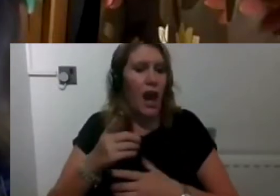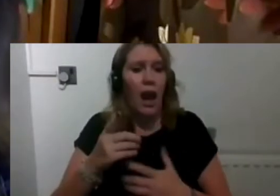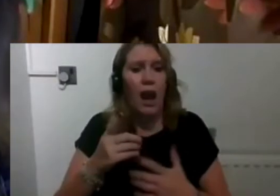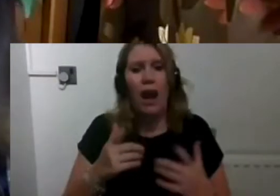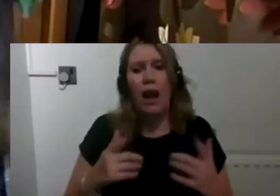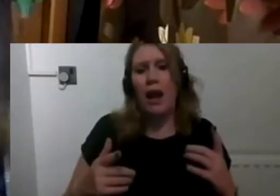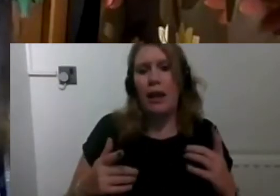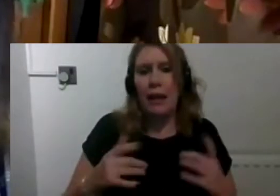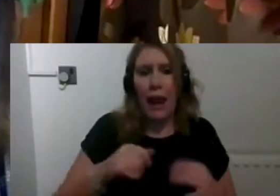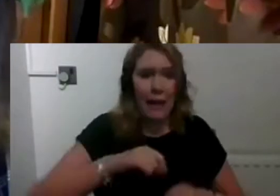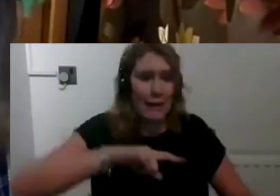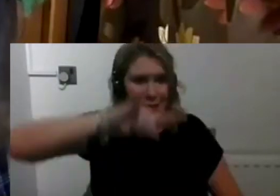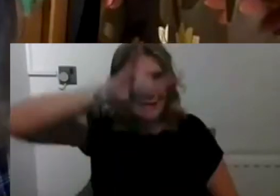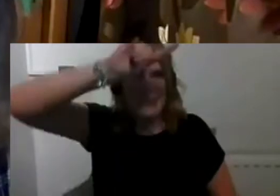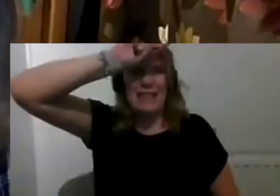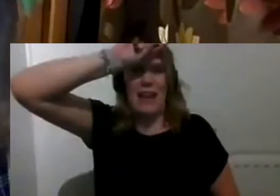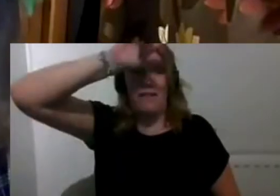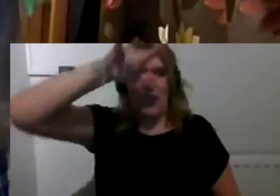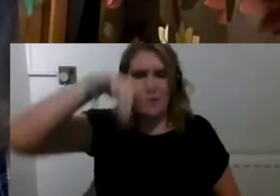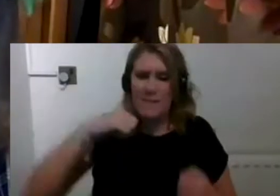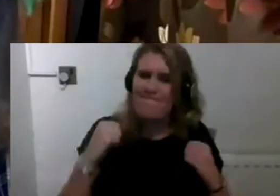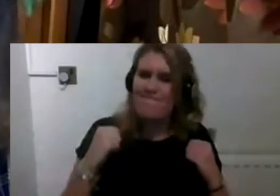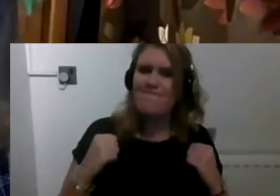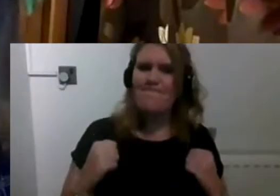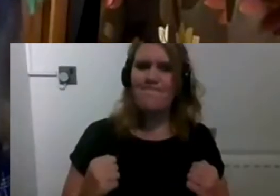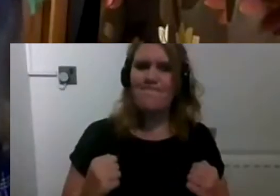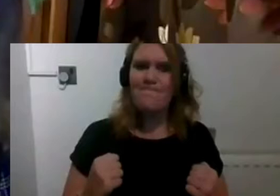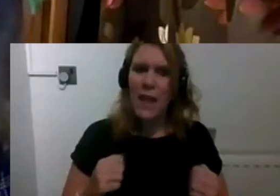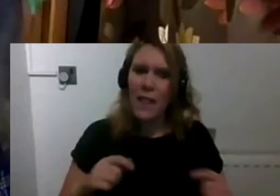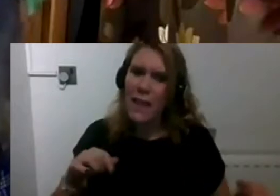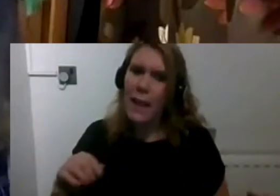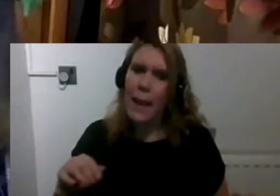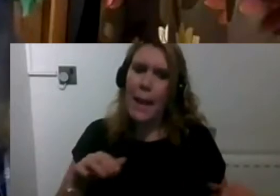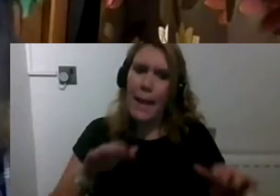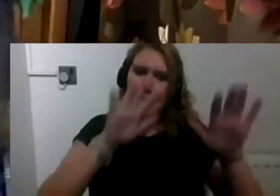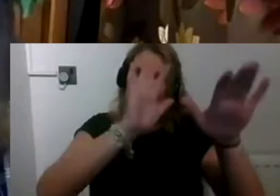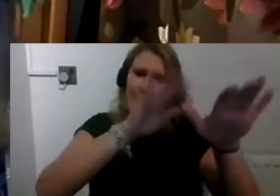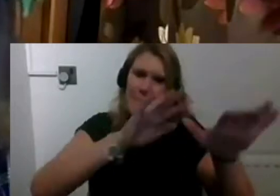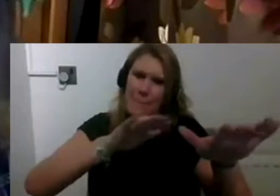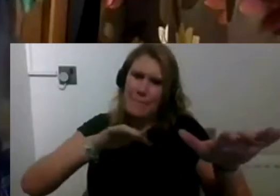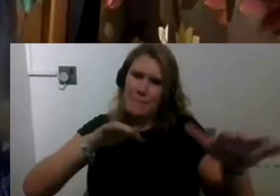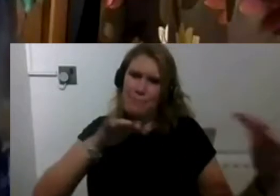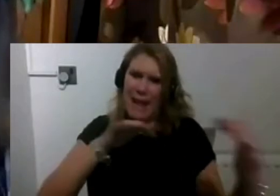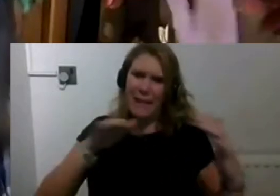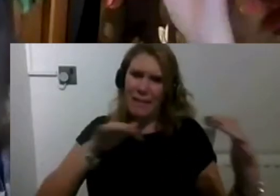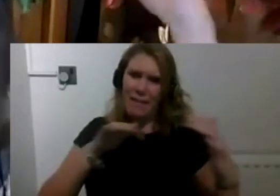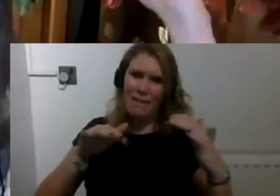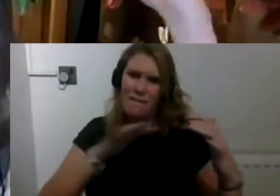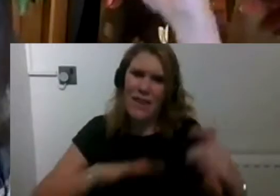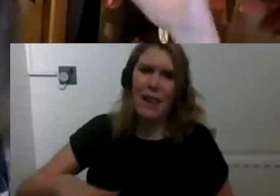Like devils ride out, on tree battle field. Oh ye Haegtesse, with helmets on head,